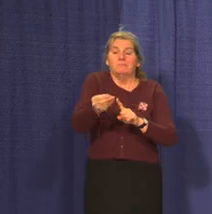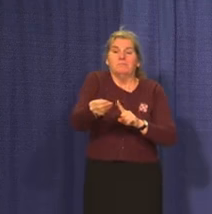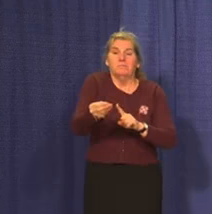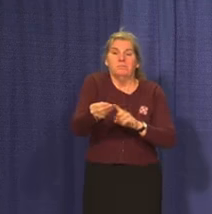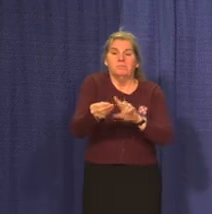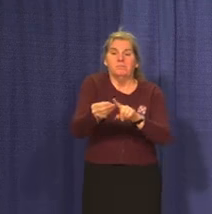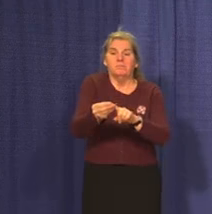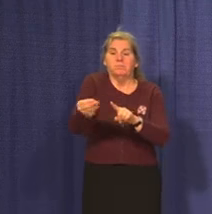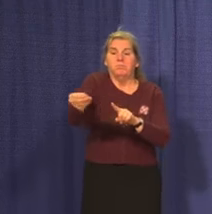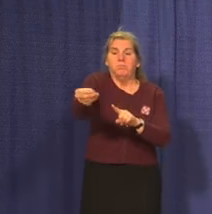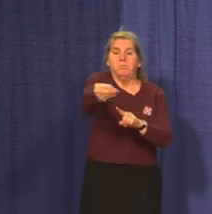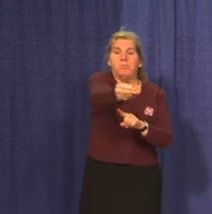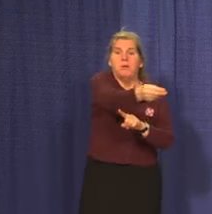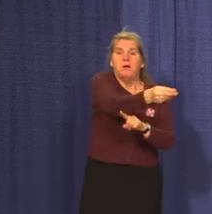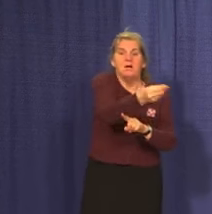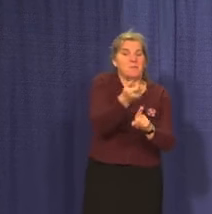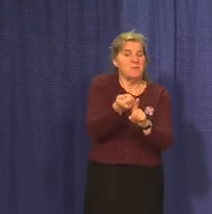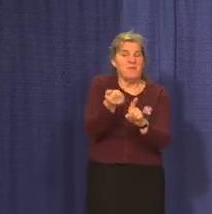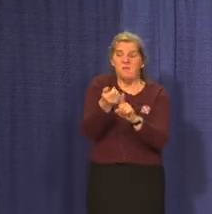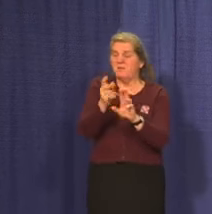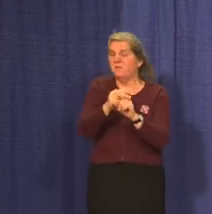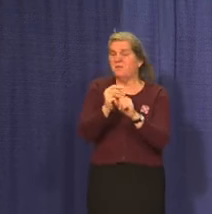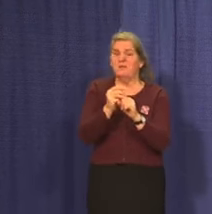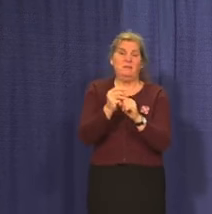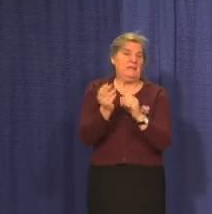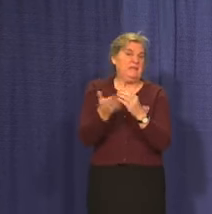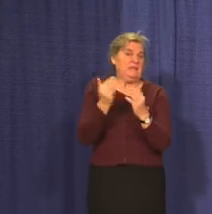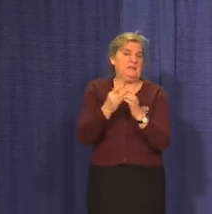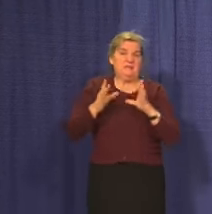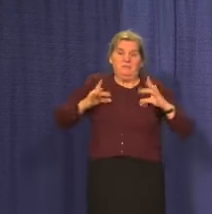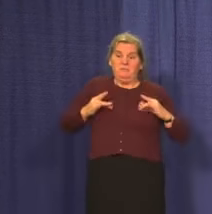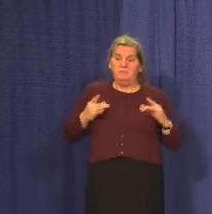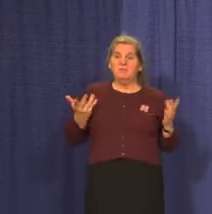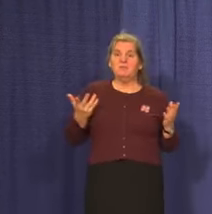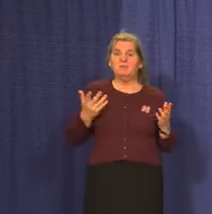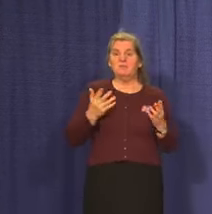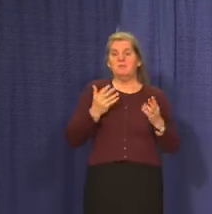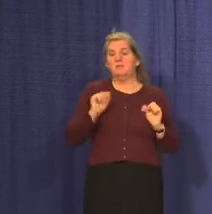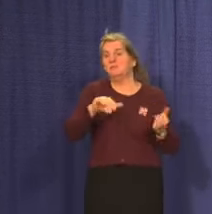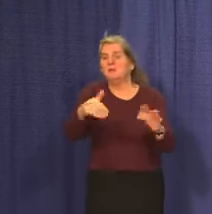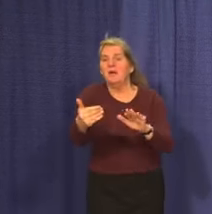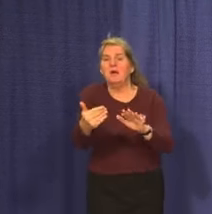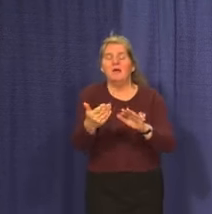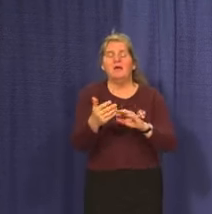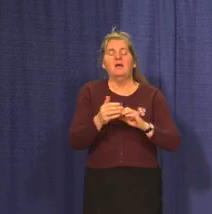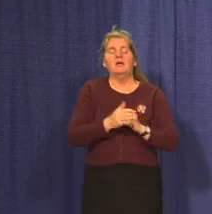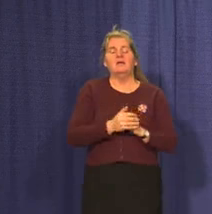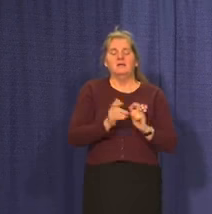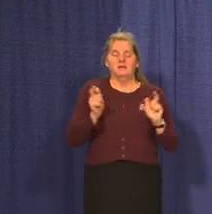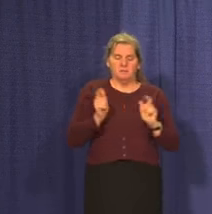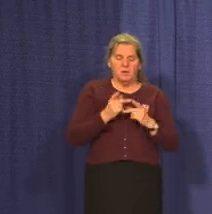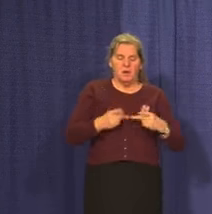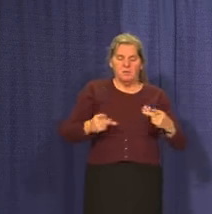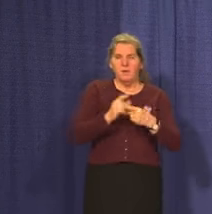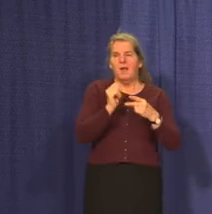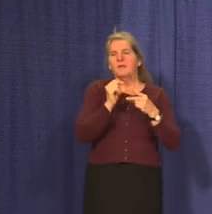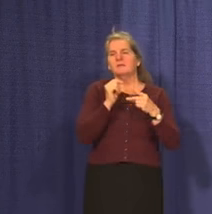SEVERELY AFFECTED, OR WHO CAN DIE. SMALL HOUSEHOLD GATHERINGS IN -- AND WORKPLACES ARE TWO OF THE